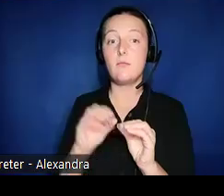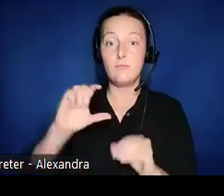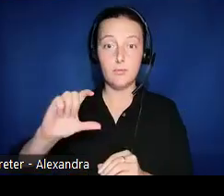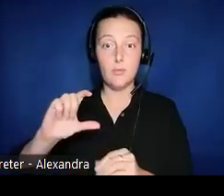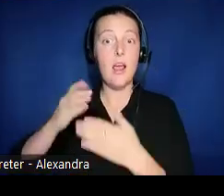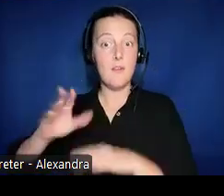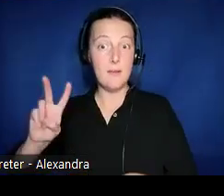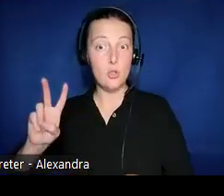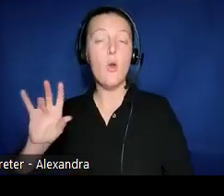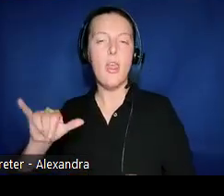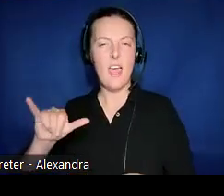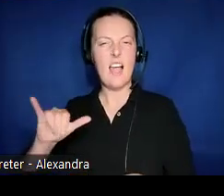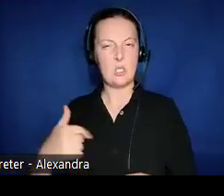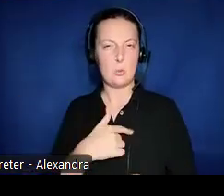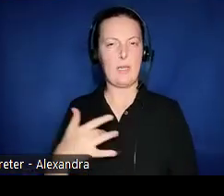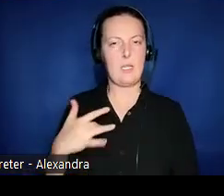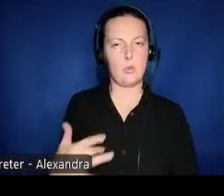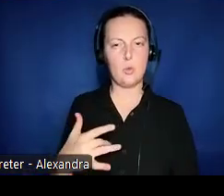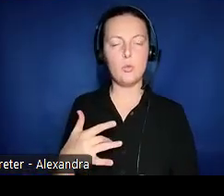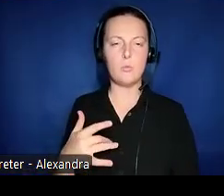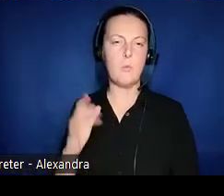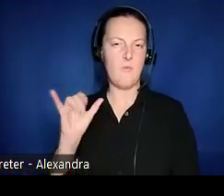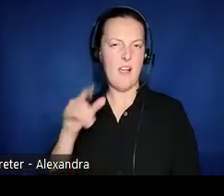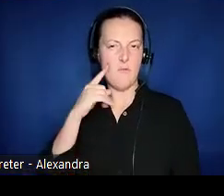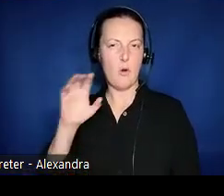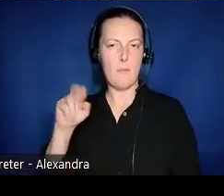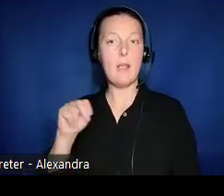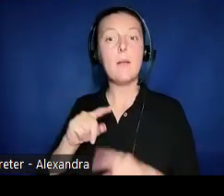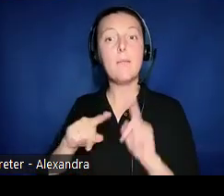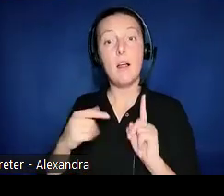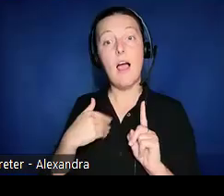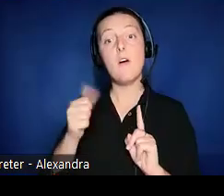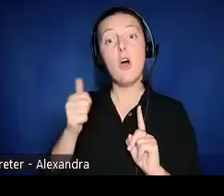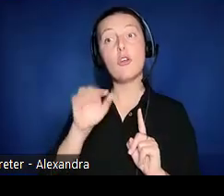are other kinds of means that get used um more in economics or finance still. Those would be